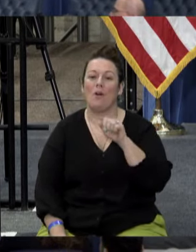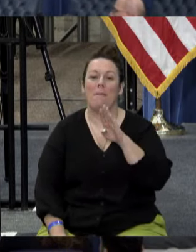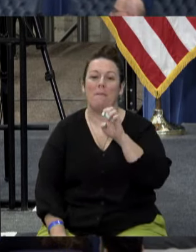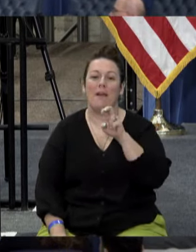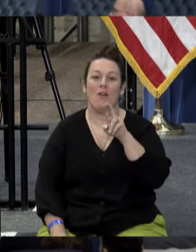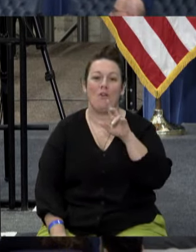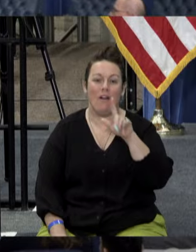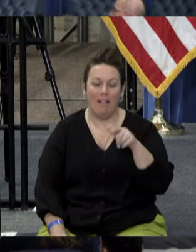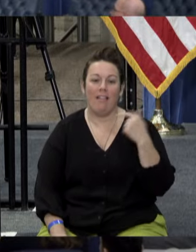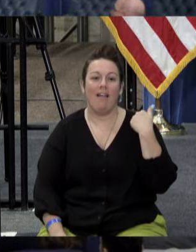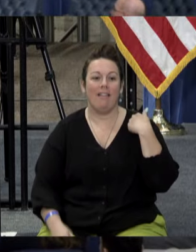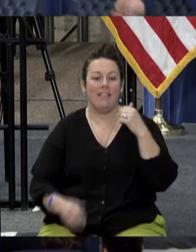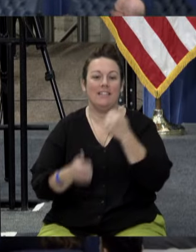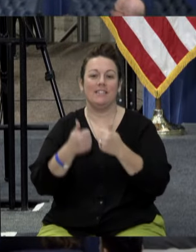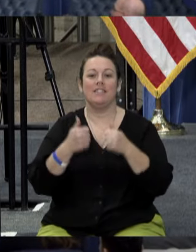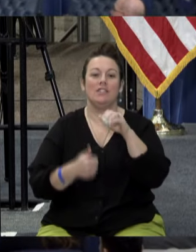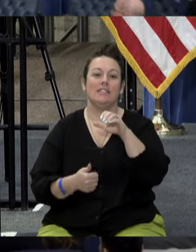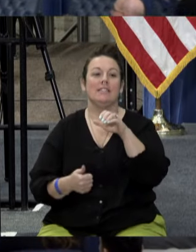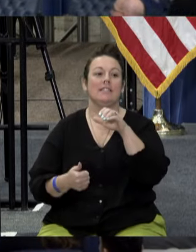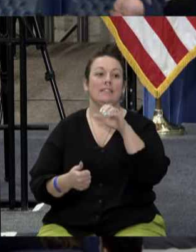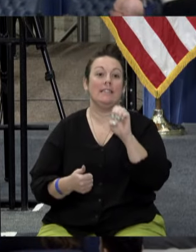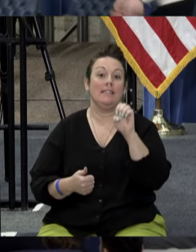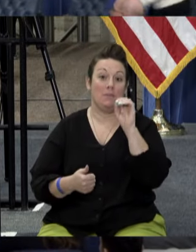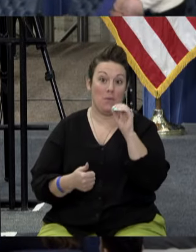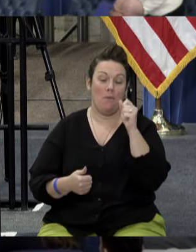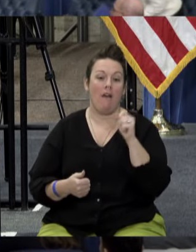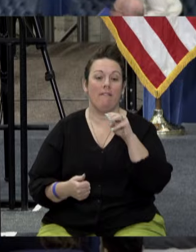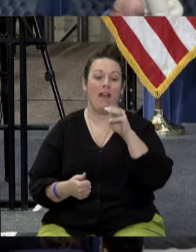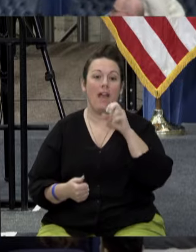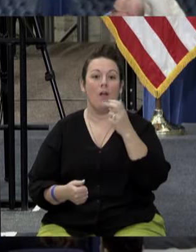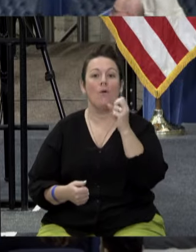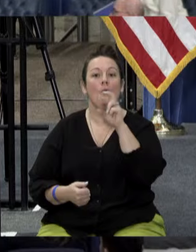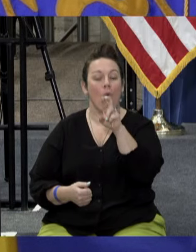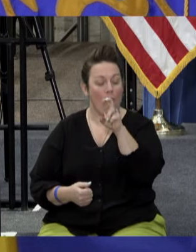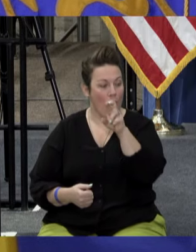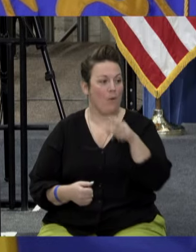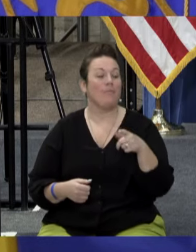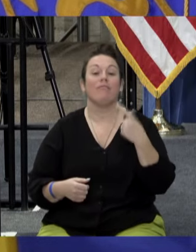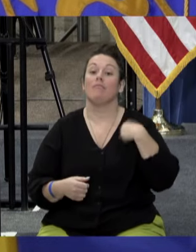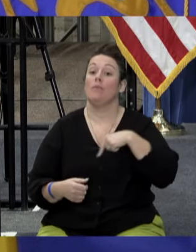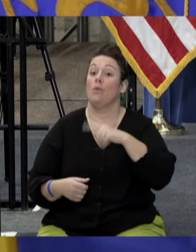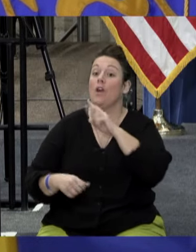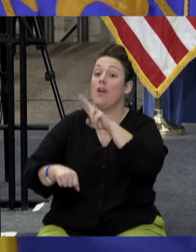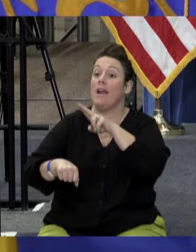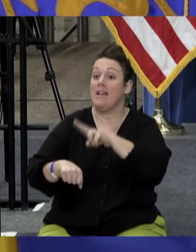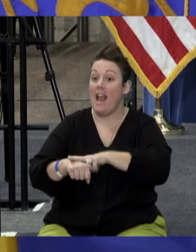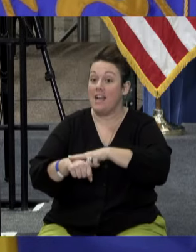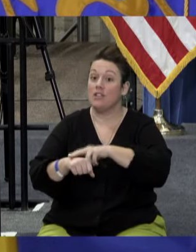ANCOR, the American Network of Community Options and Resources. We are a national nonprofit